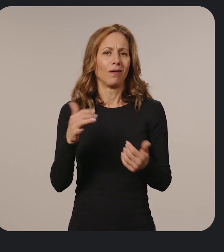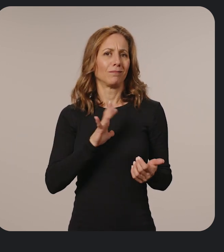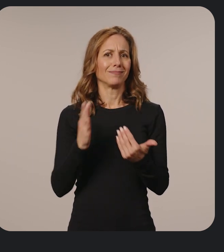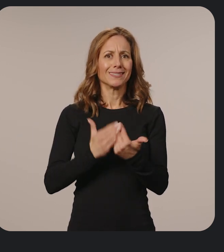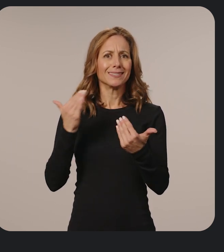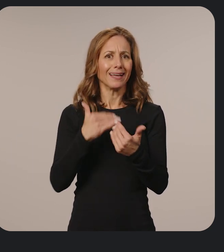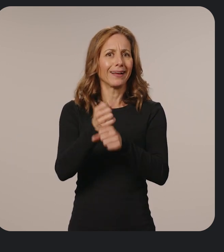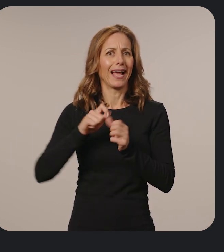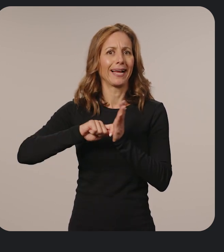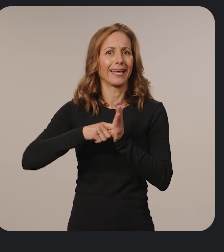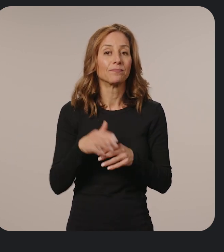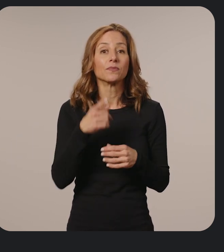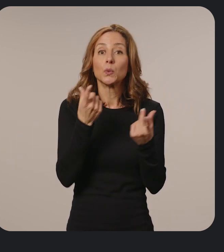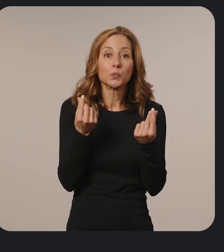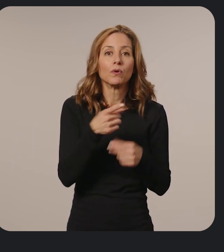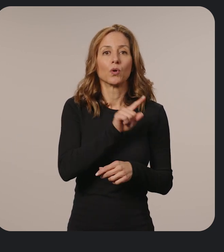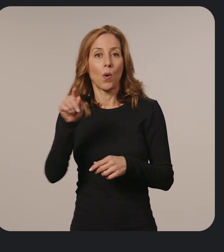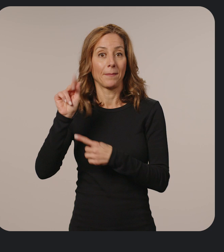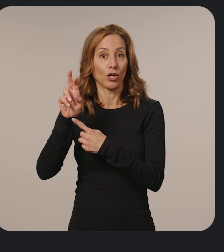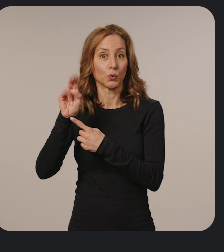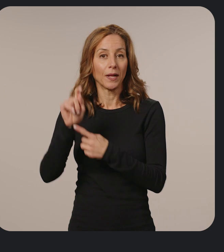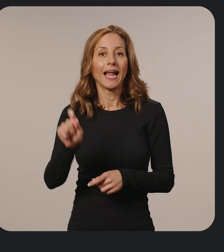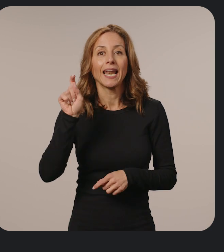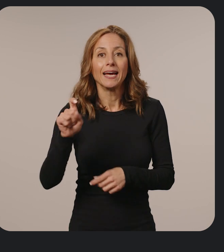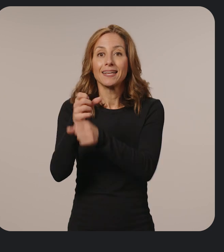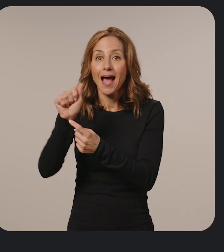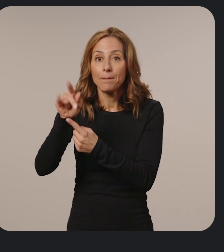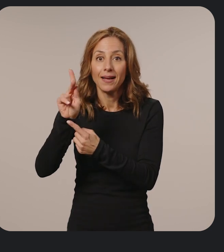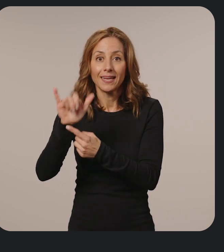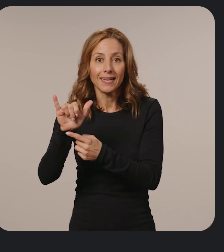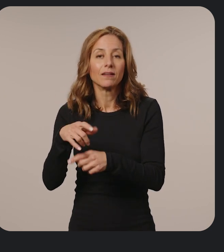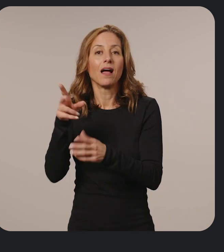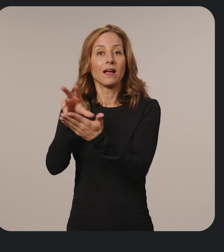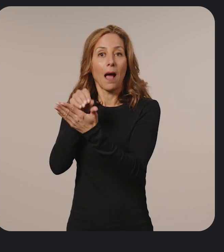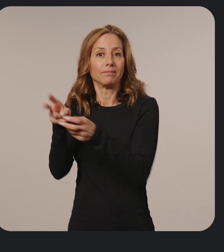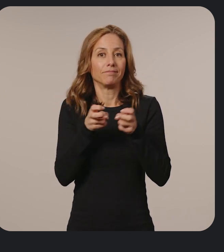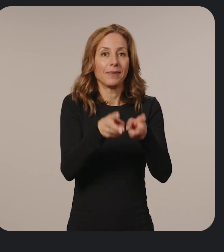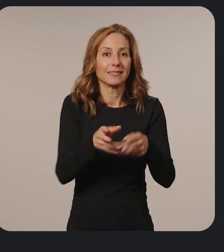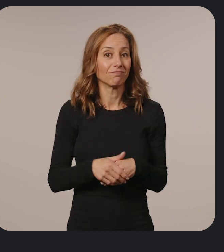click on Get an API key, and copy and paste it. The PaLM API has a few different models available.